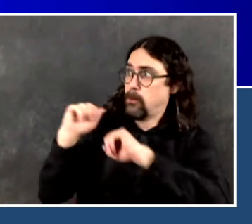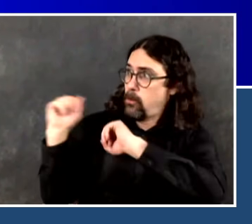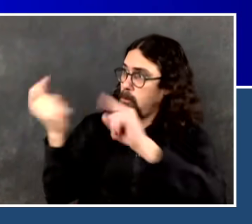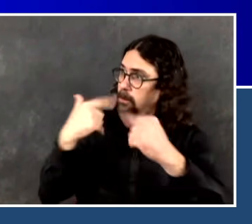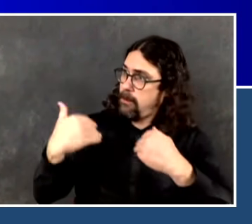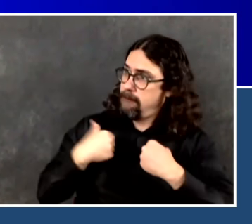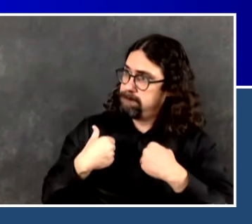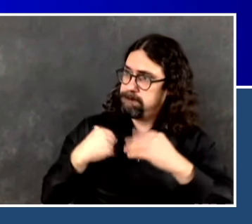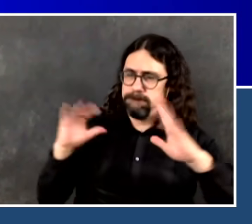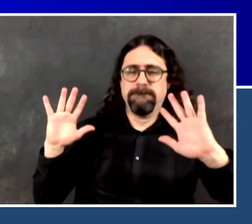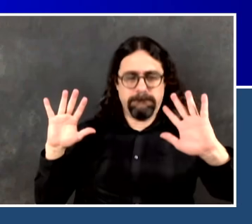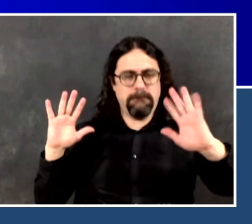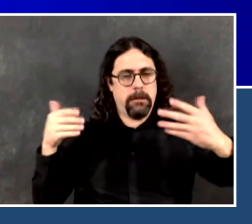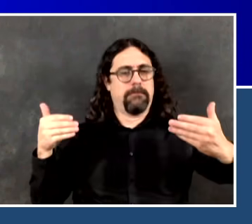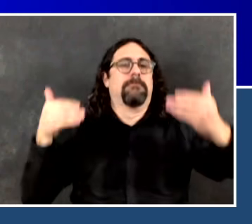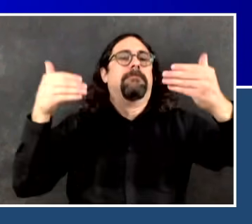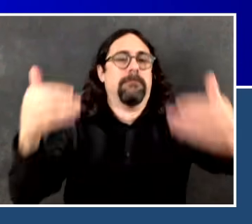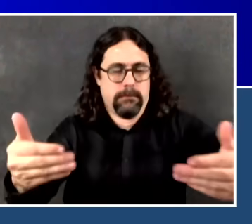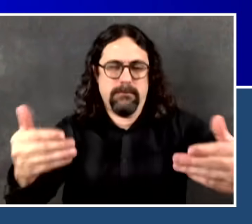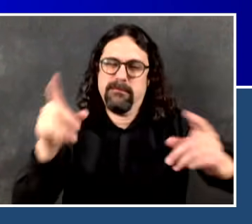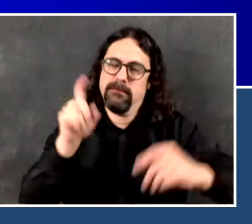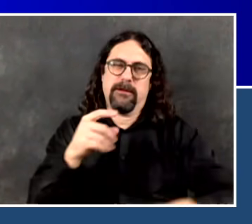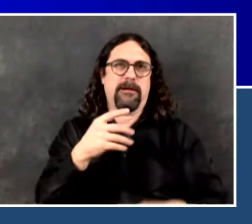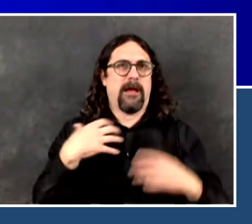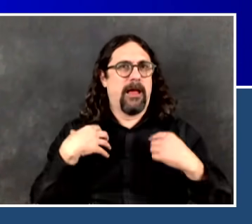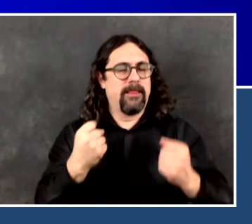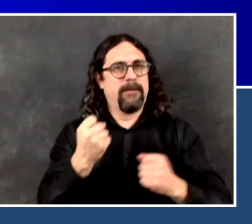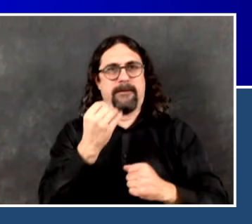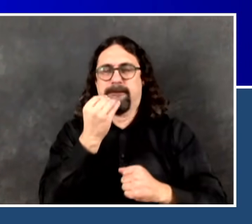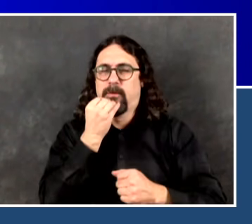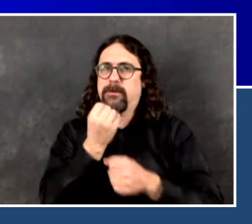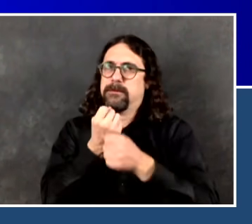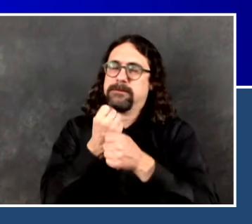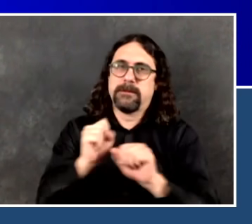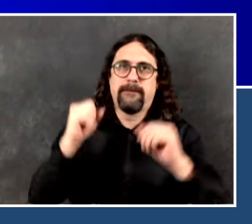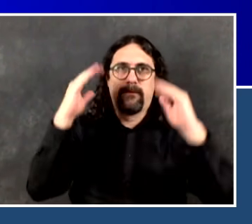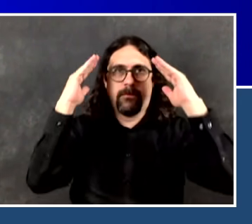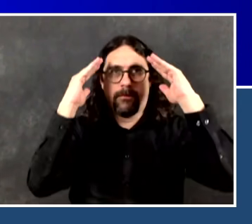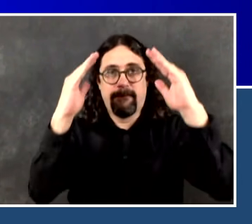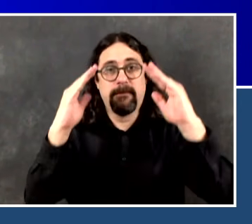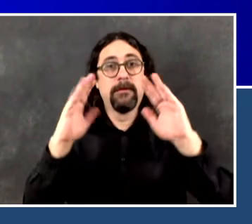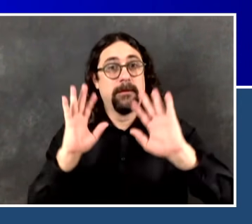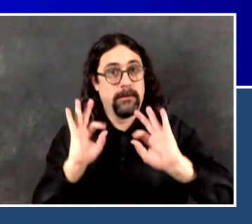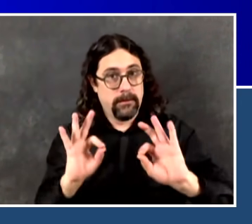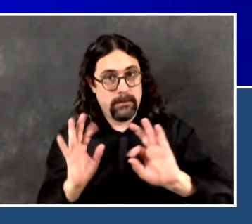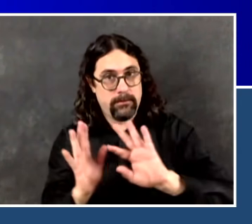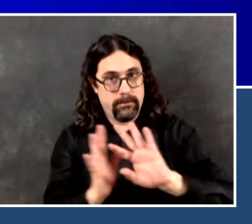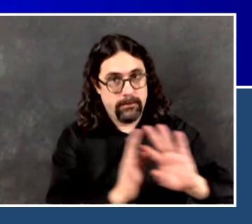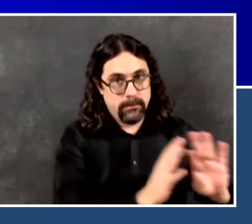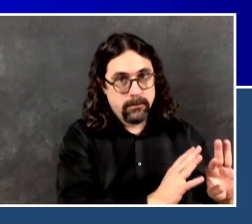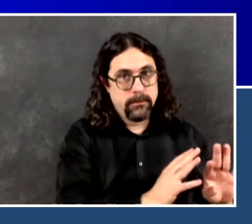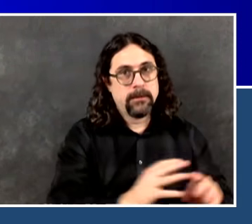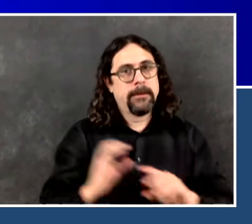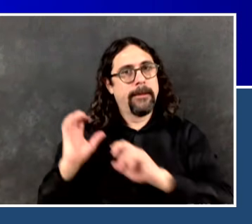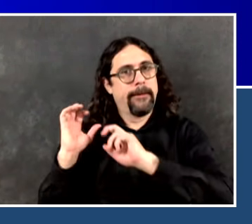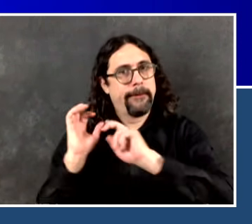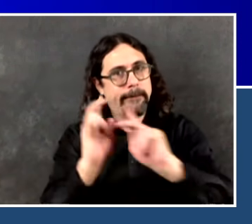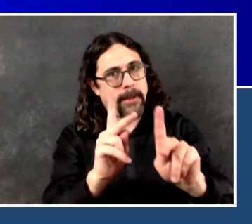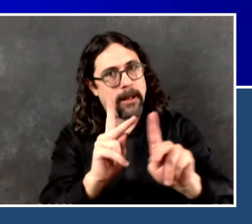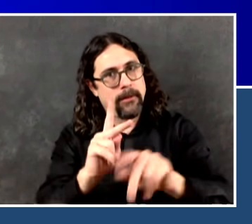PEOPLE BACK TO WO.RK THIS IS CENTRAL TO EVERYTHING. SO MANYE POPLE ARE CLAMORING RIGHT TO GET BACK TO WORK BUT,E TH